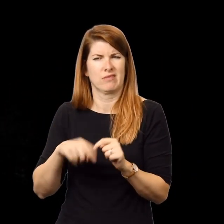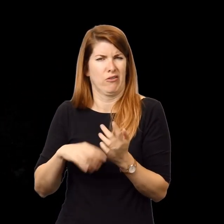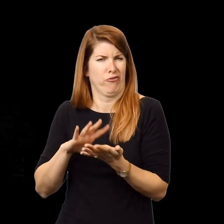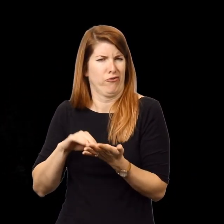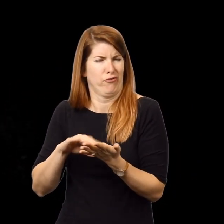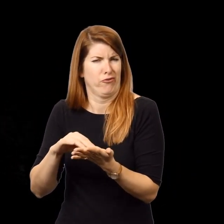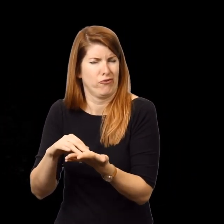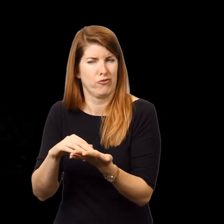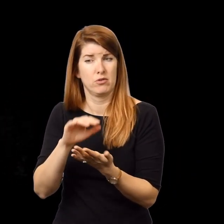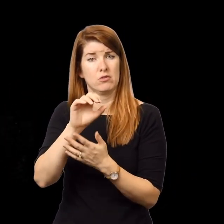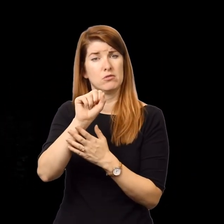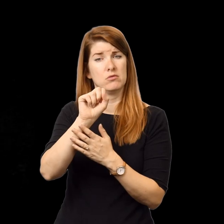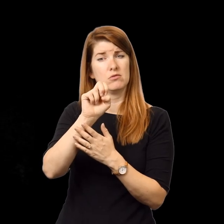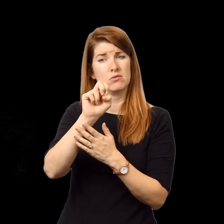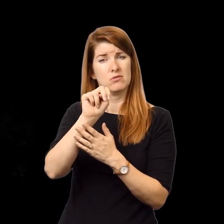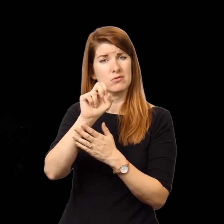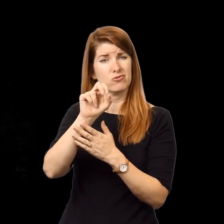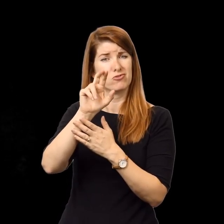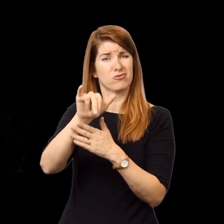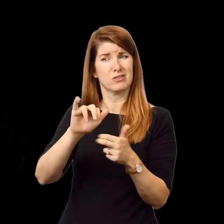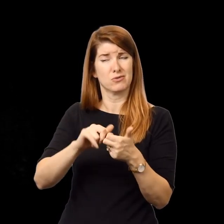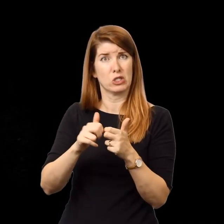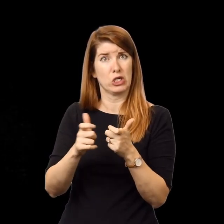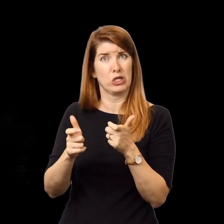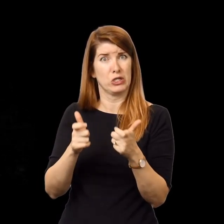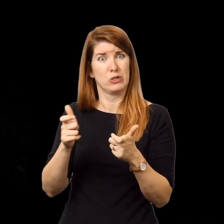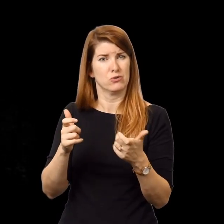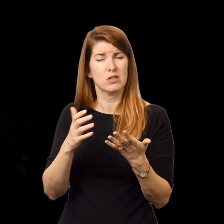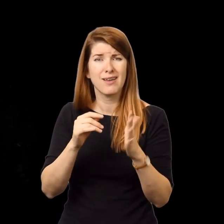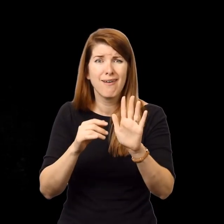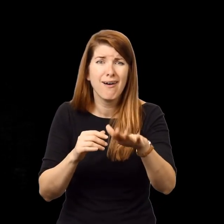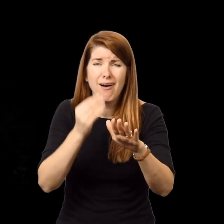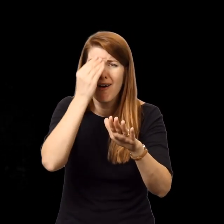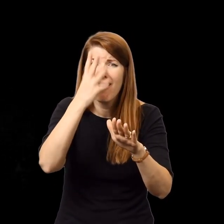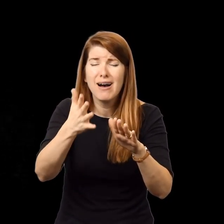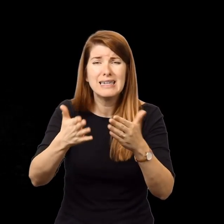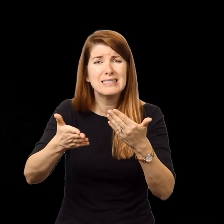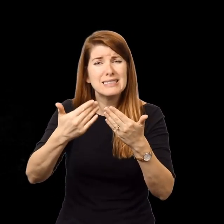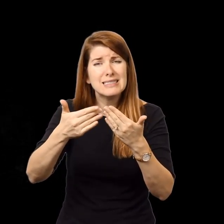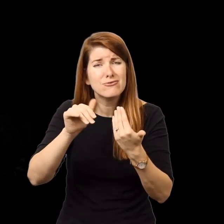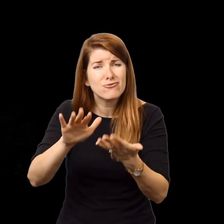So sensory issues are huge, and they're relatively easy to address.